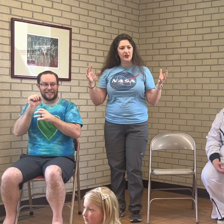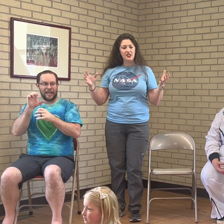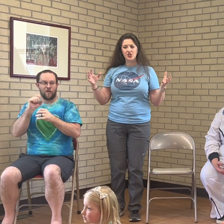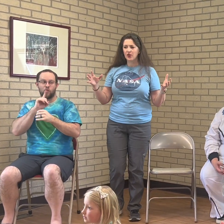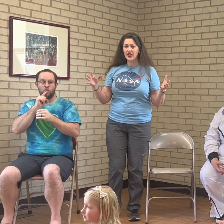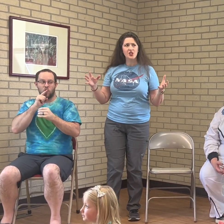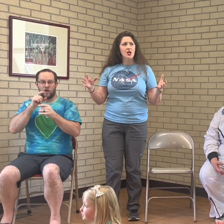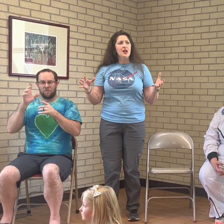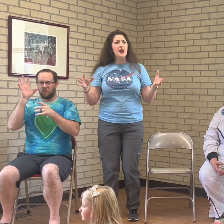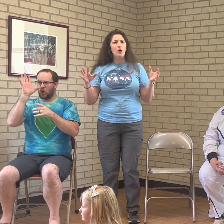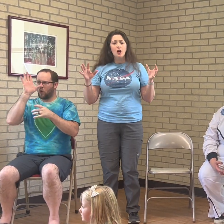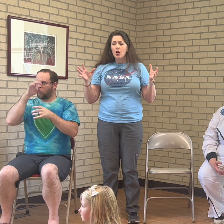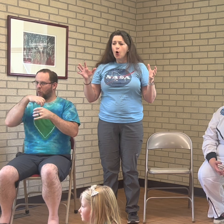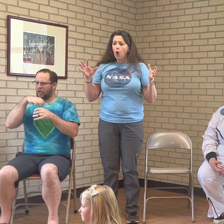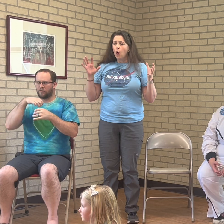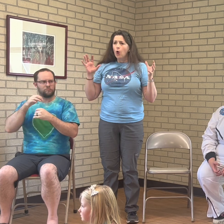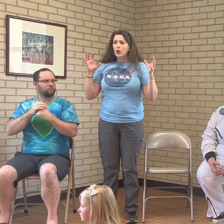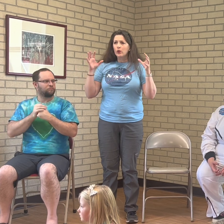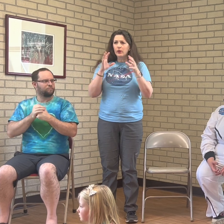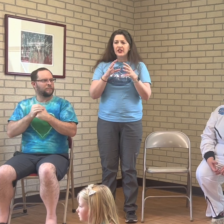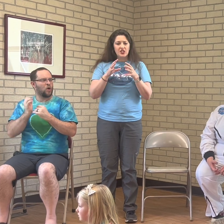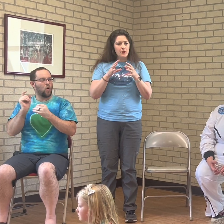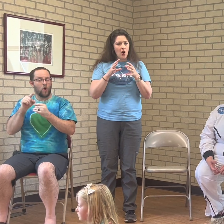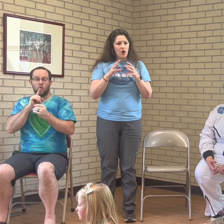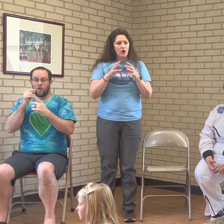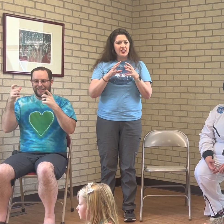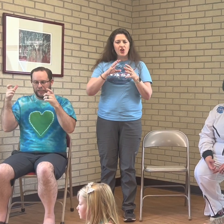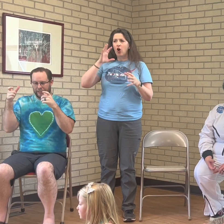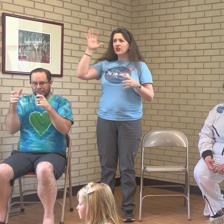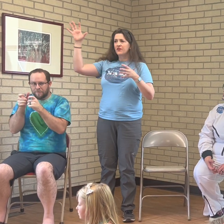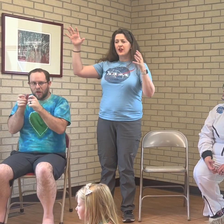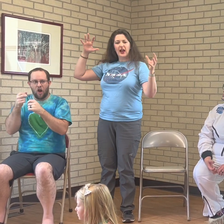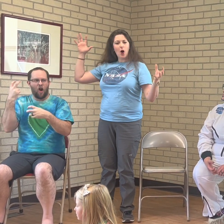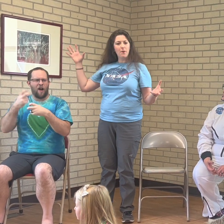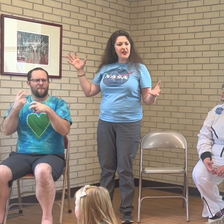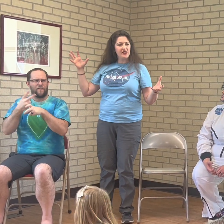really, really strange. Now, when we're really small, it's hard to figure out how big these